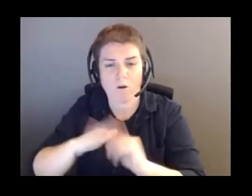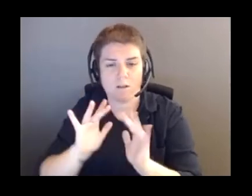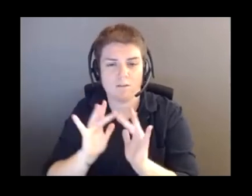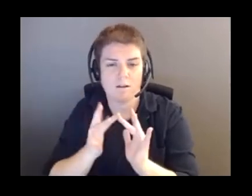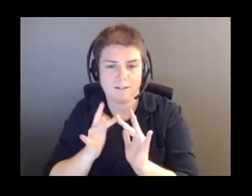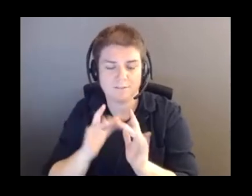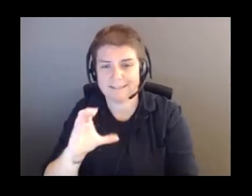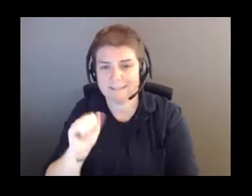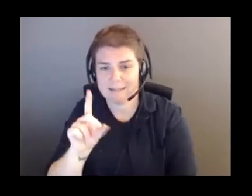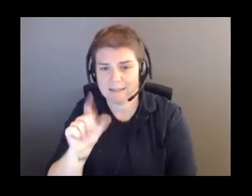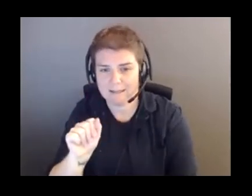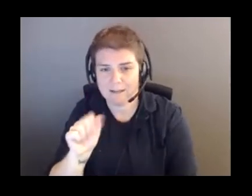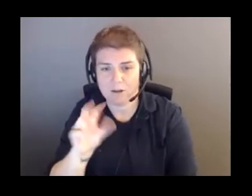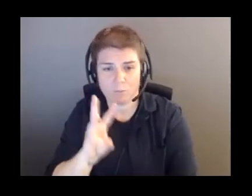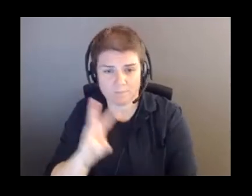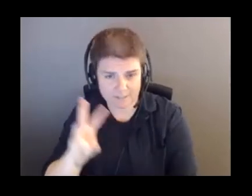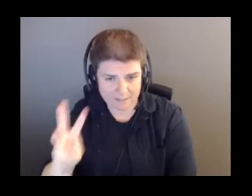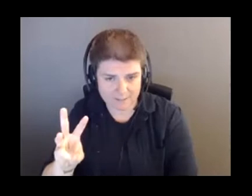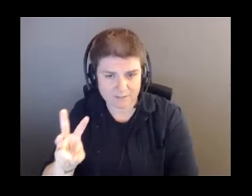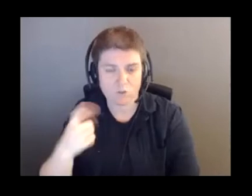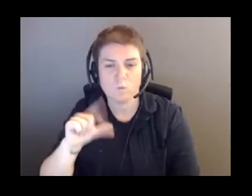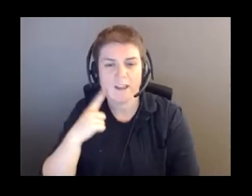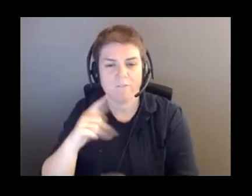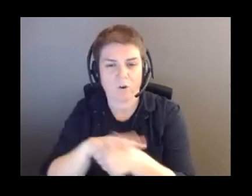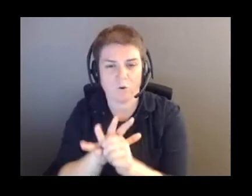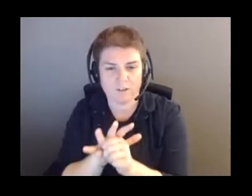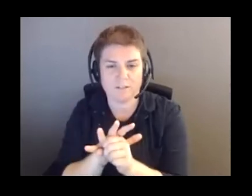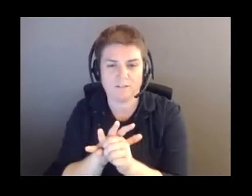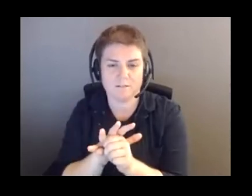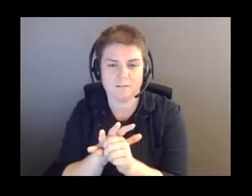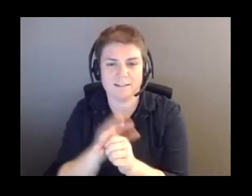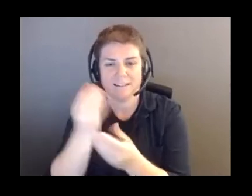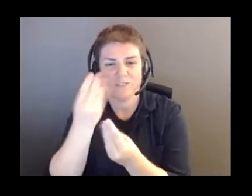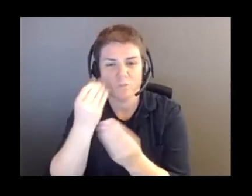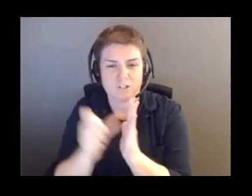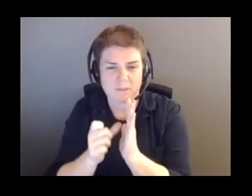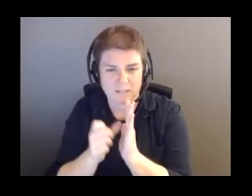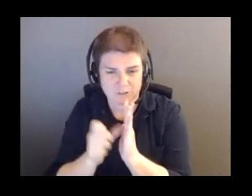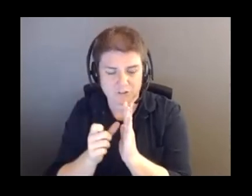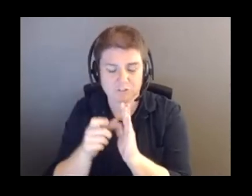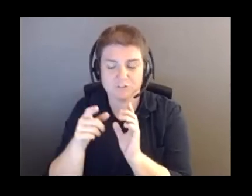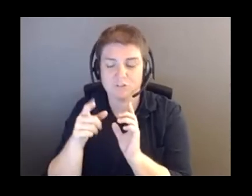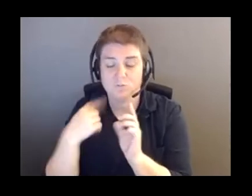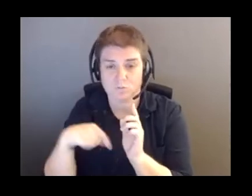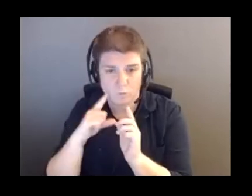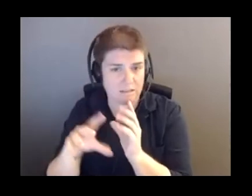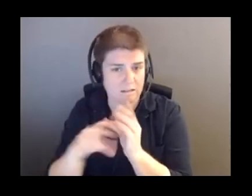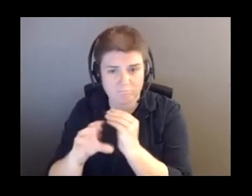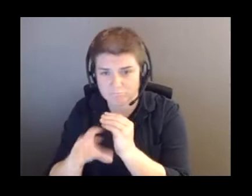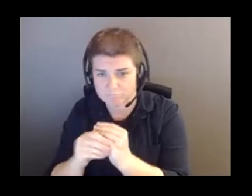website. We have a COVID-19 information page that we keep up-to-date with the latest news,